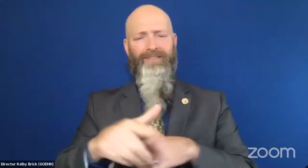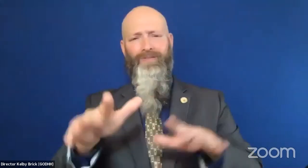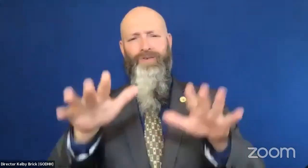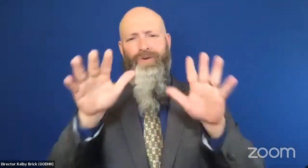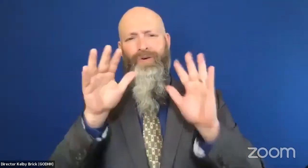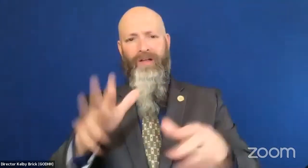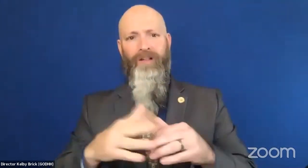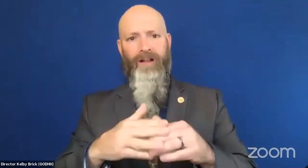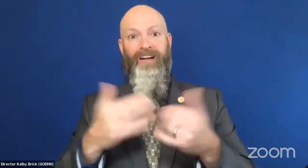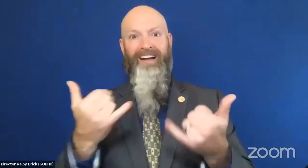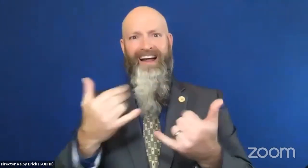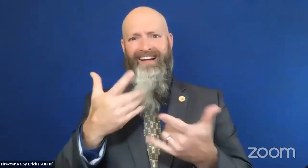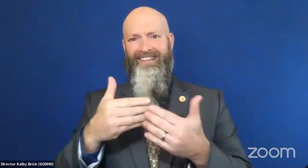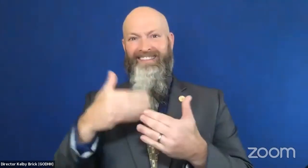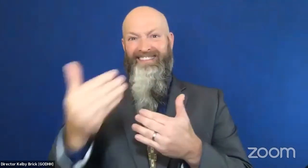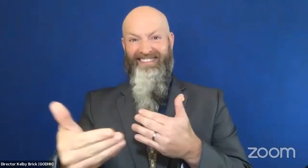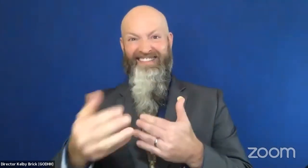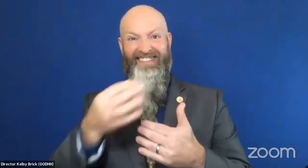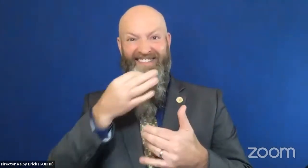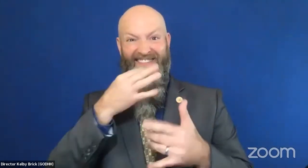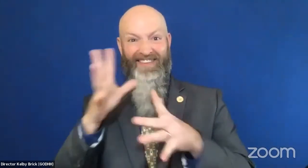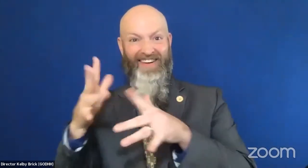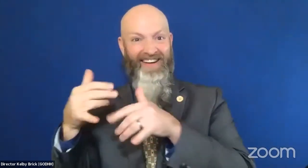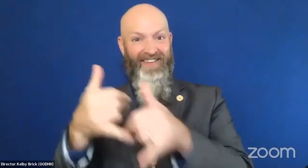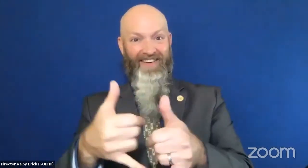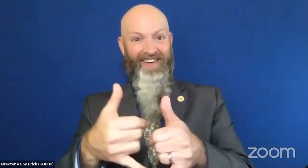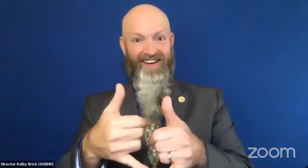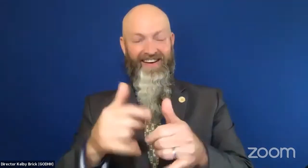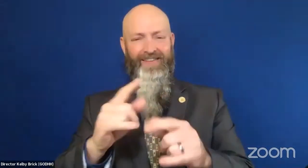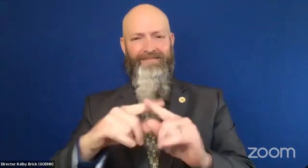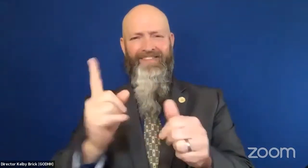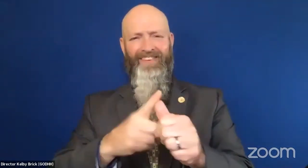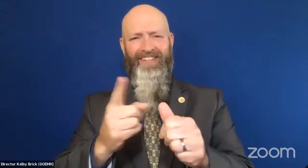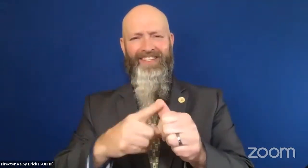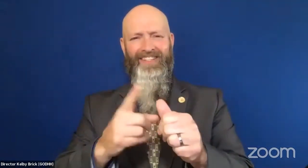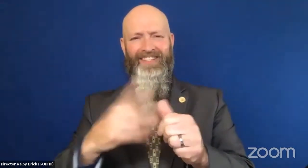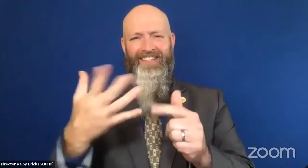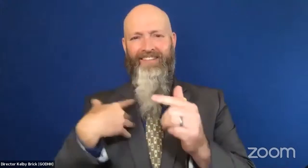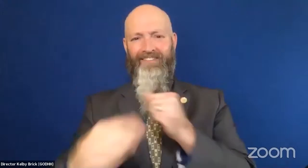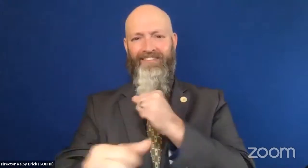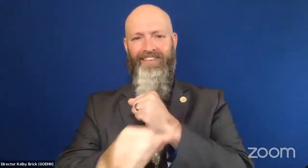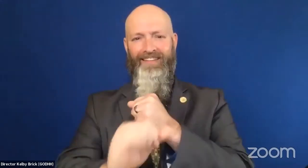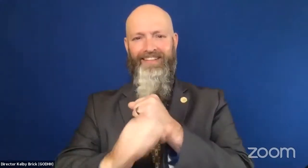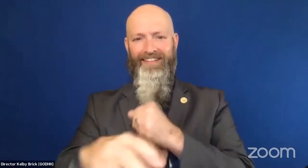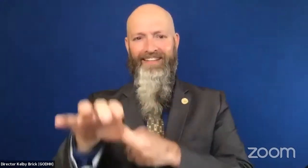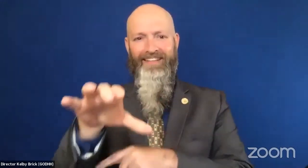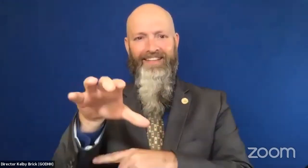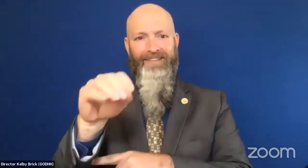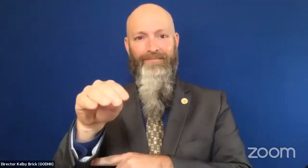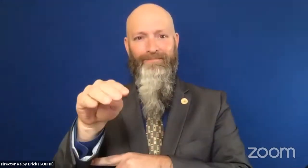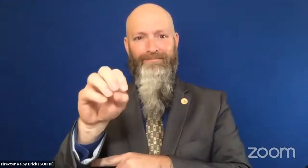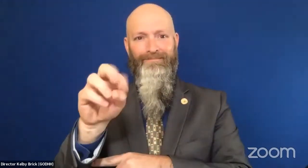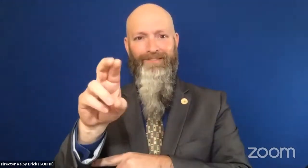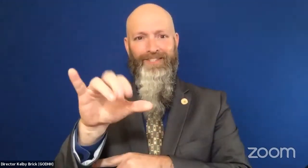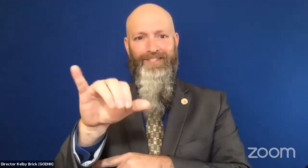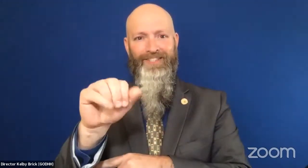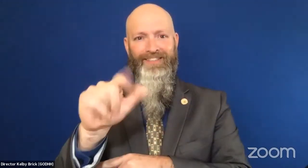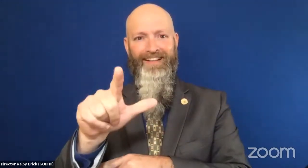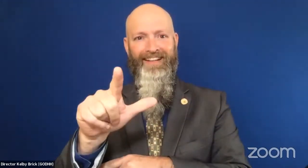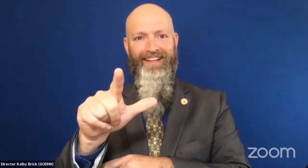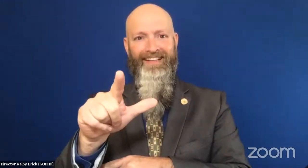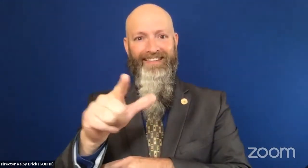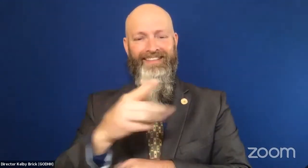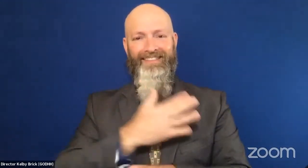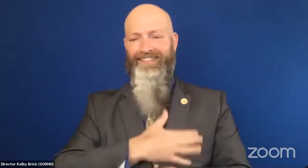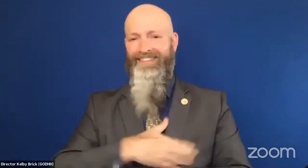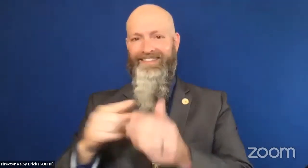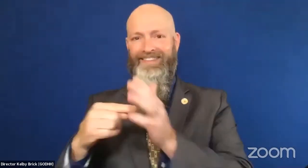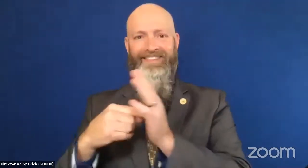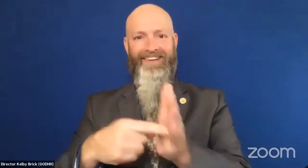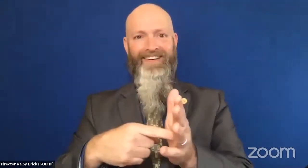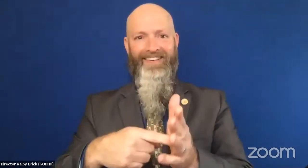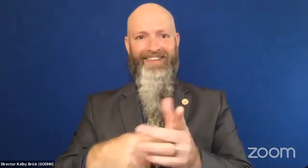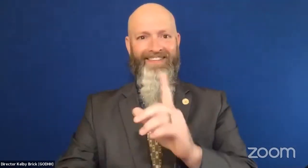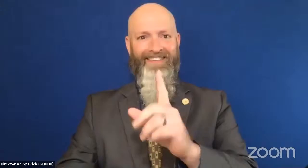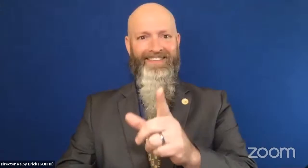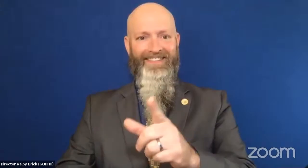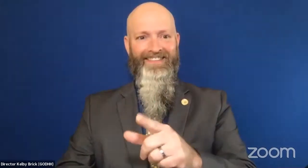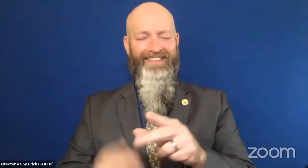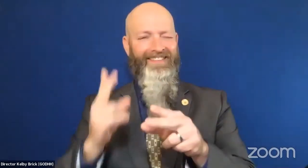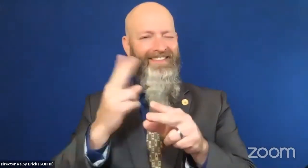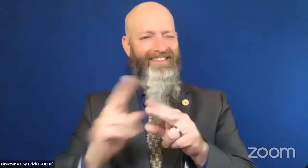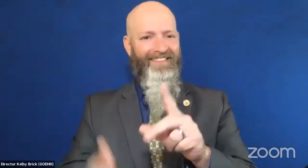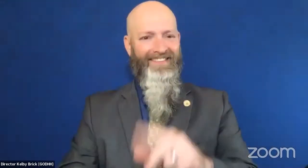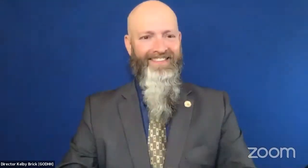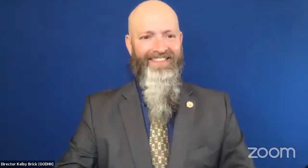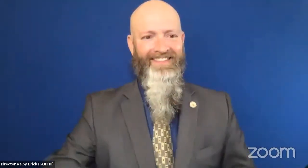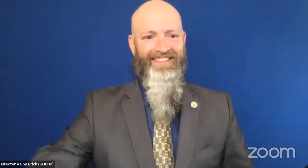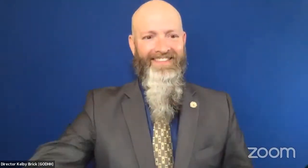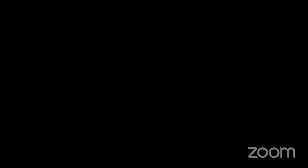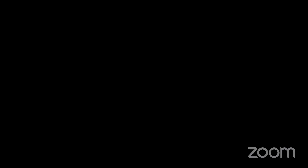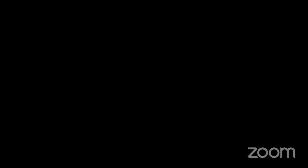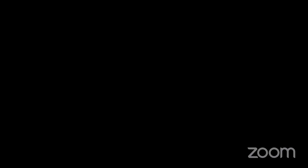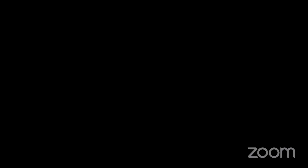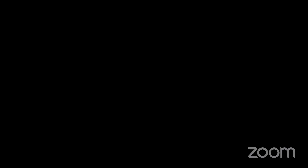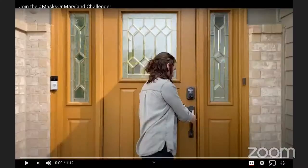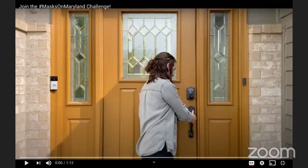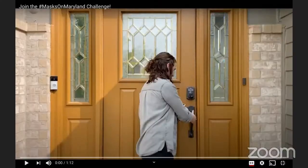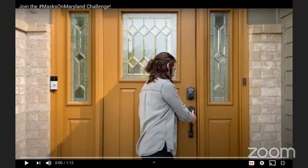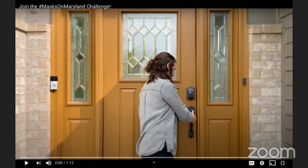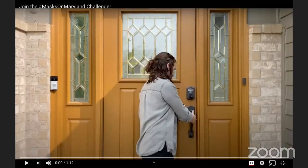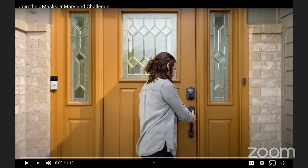everyone for their involvement this evening. However, we have a short video we would like